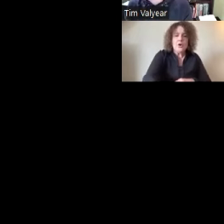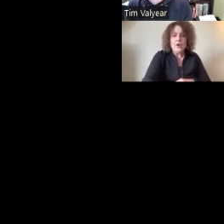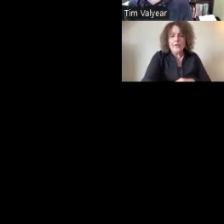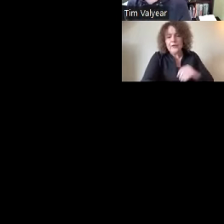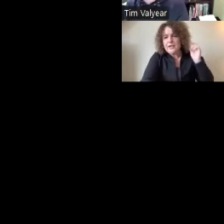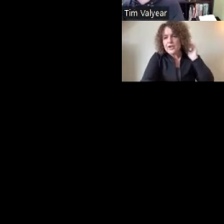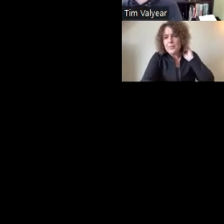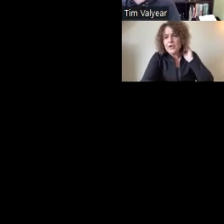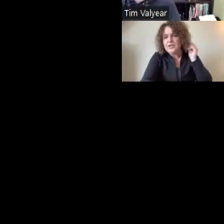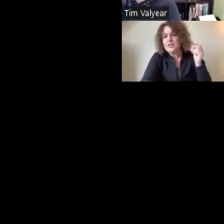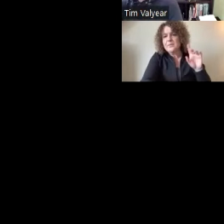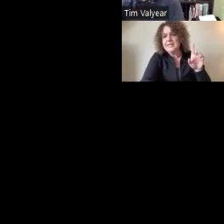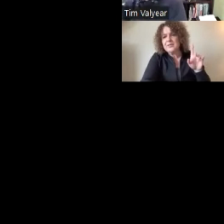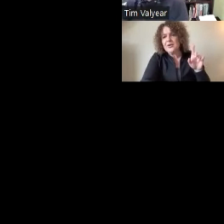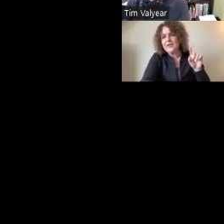captioning. Otter is an app